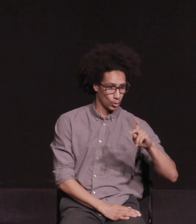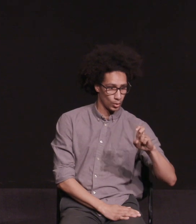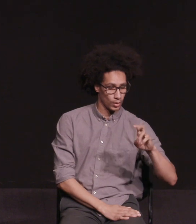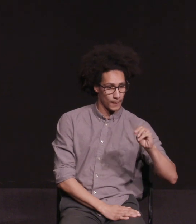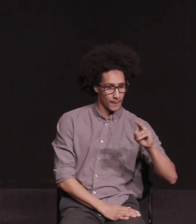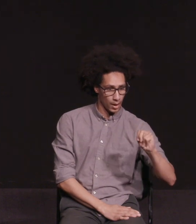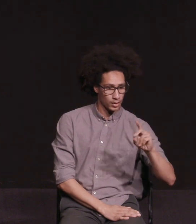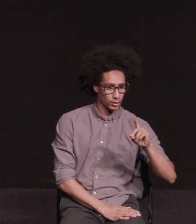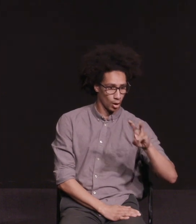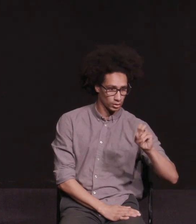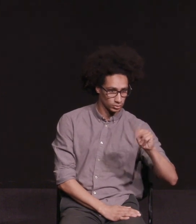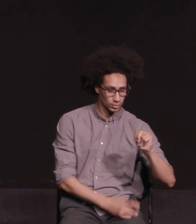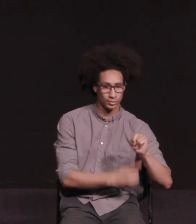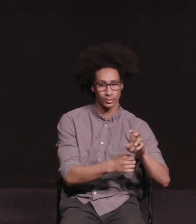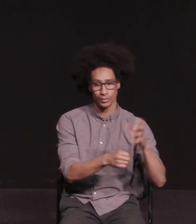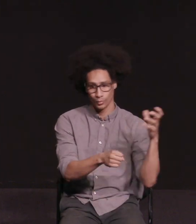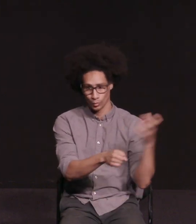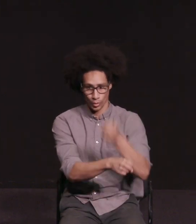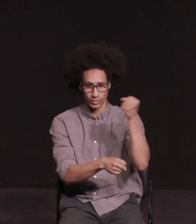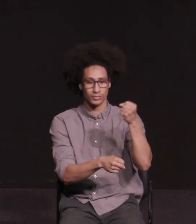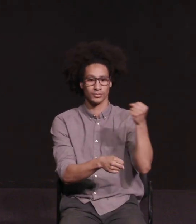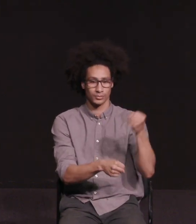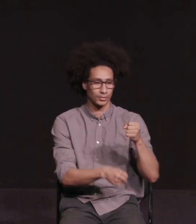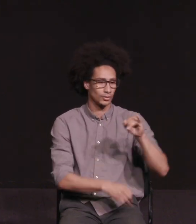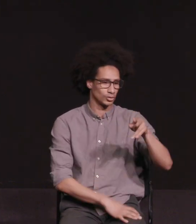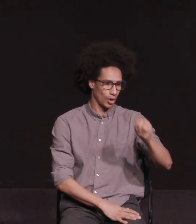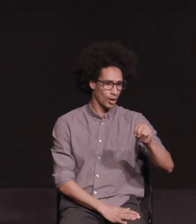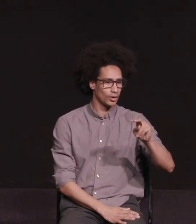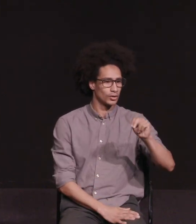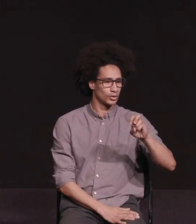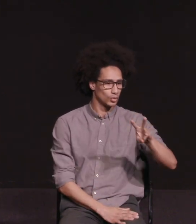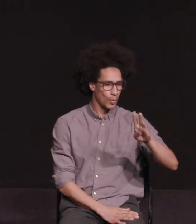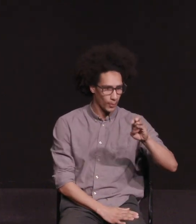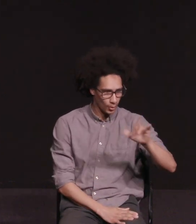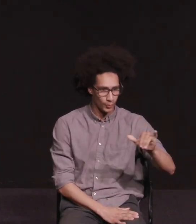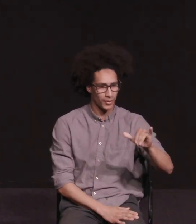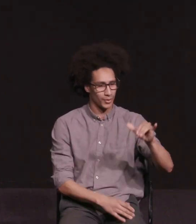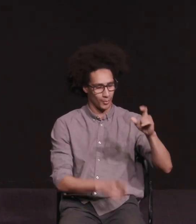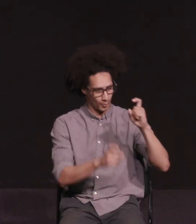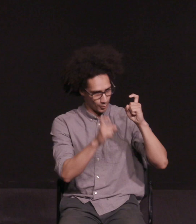won the John Newbery prize.